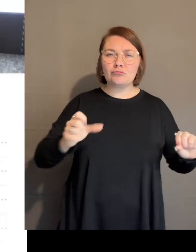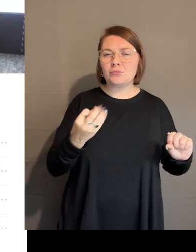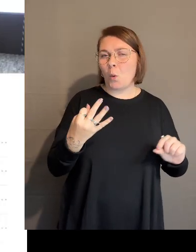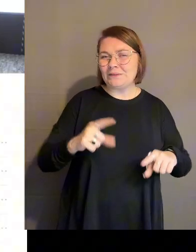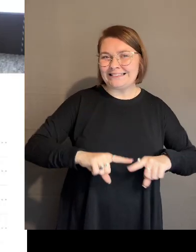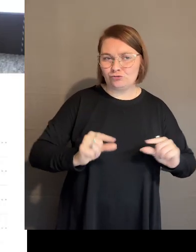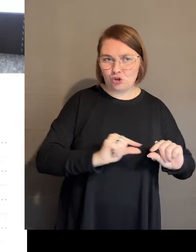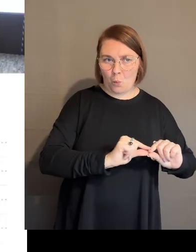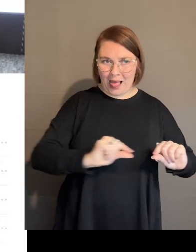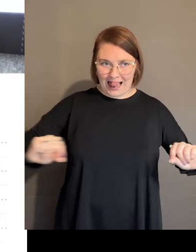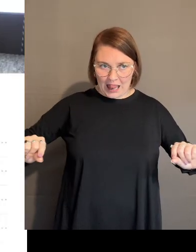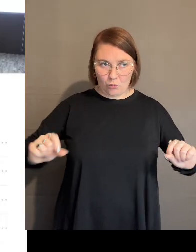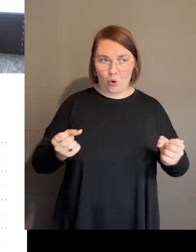Although inequality.